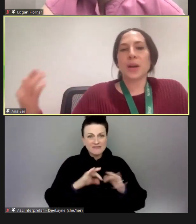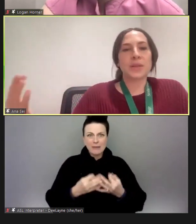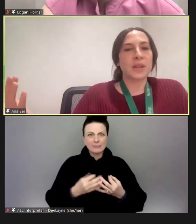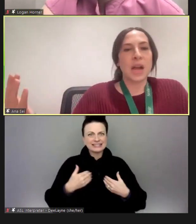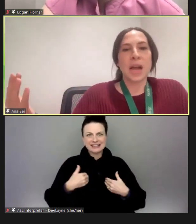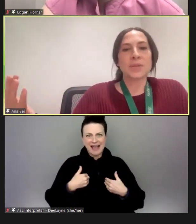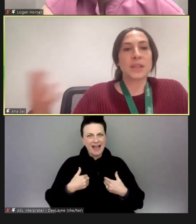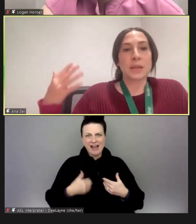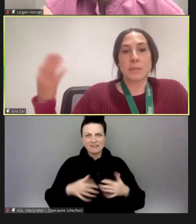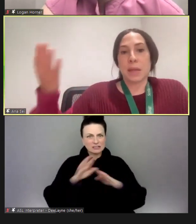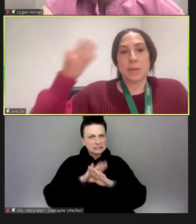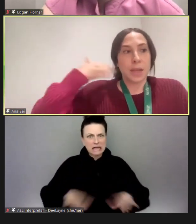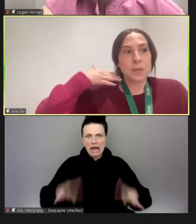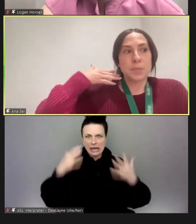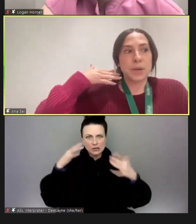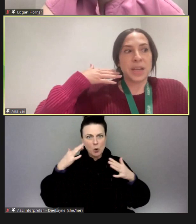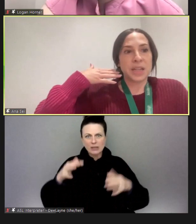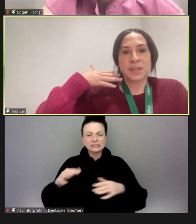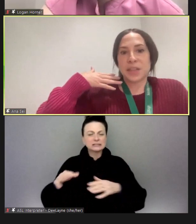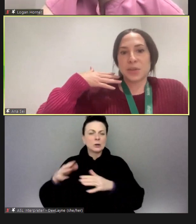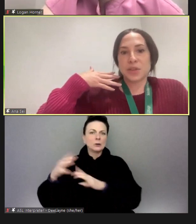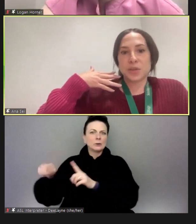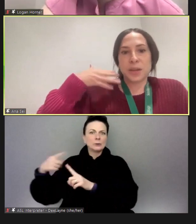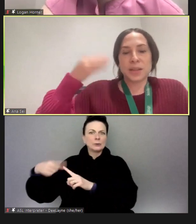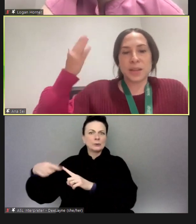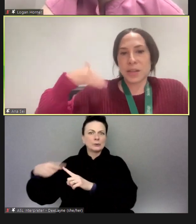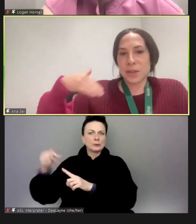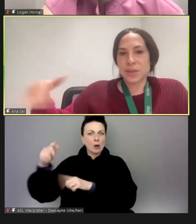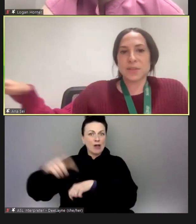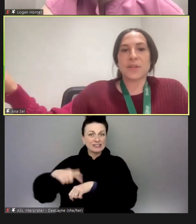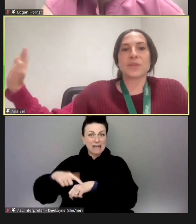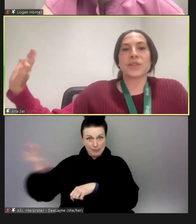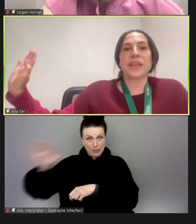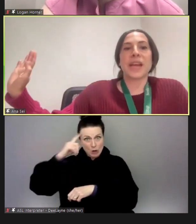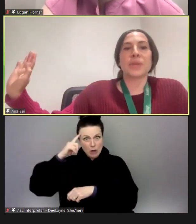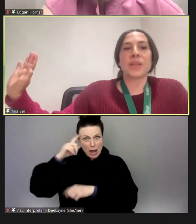their house and and their brain is used